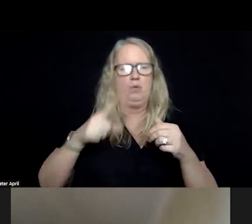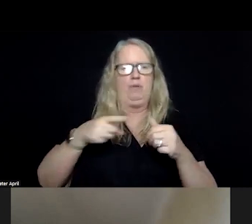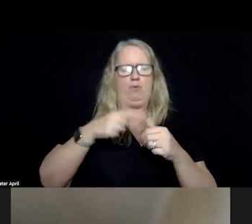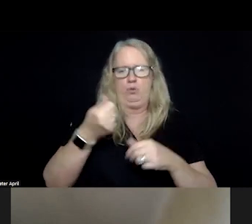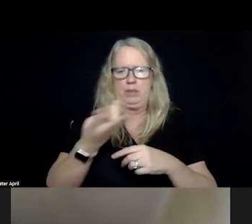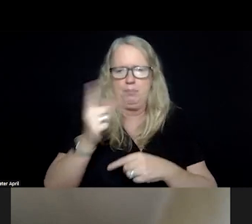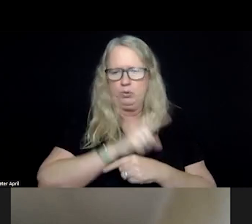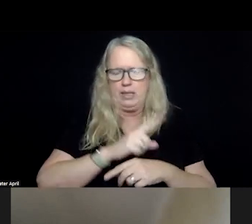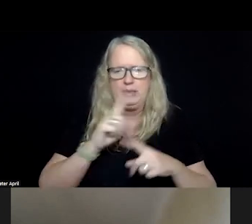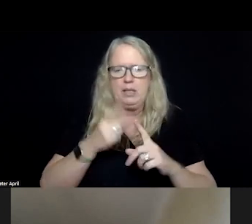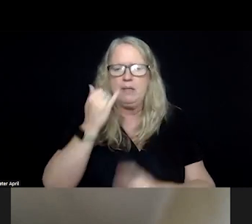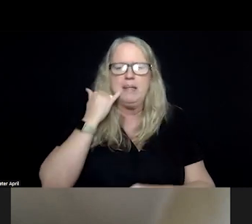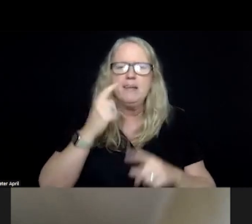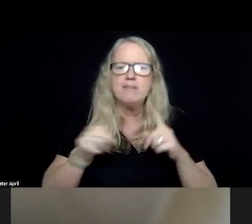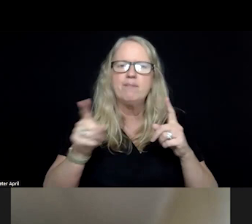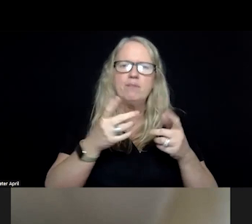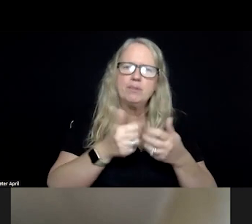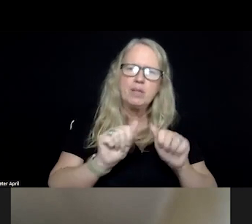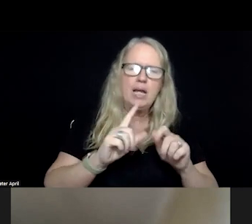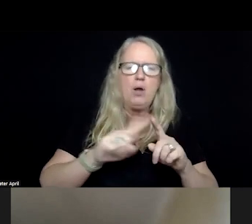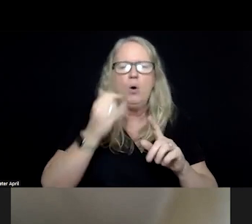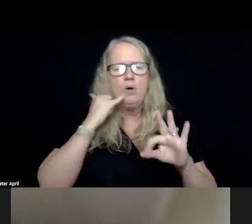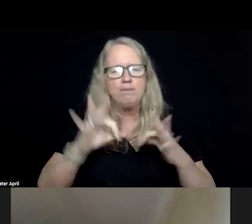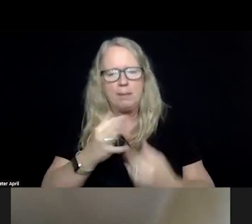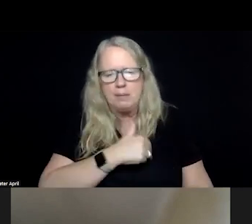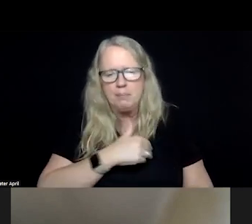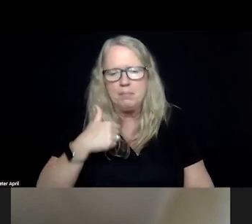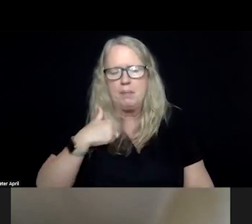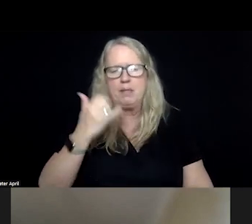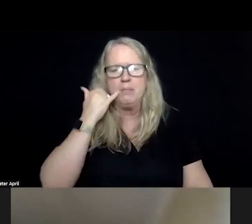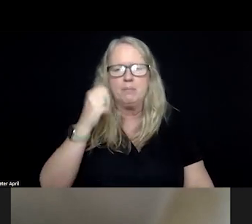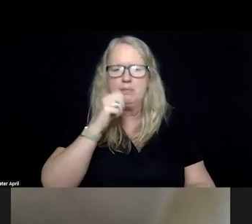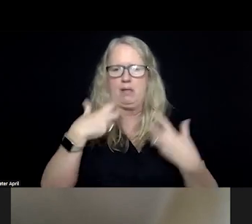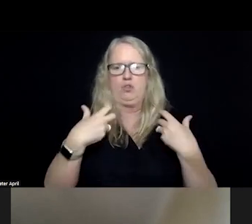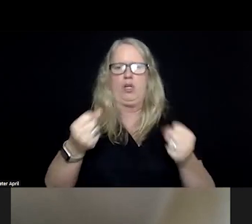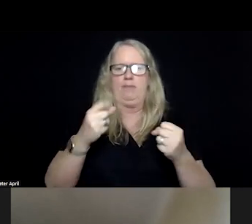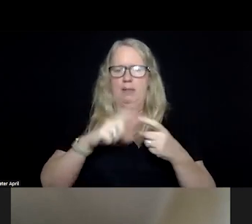IF A FAMILY MEMBER DOES NOT FEEL CONFIDENT TAKING THEM BACK HOME,